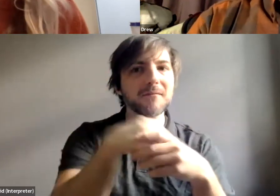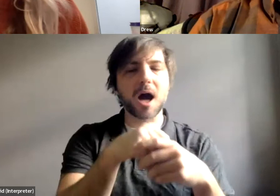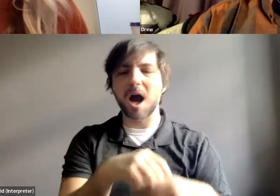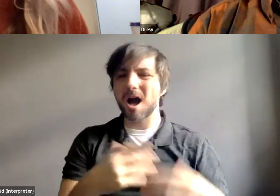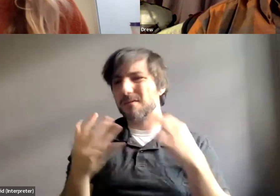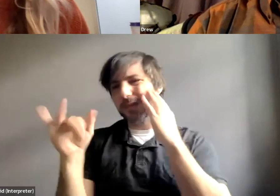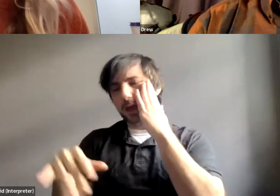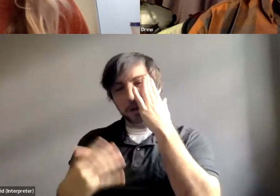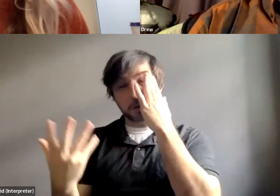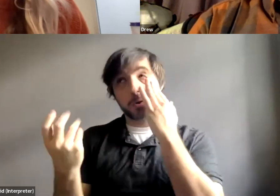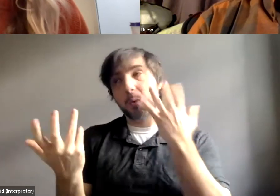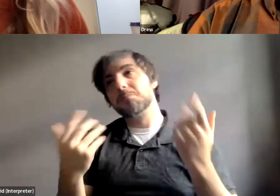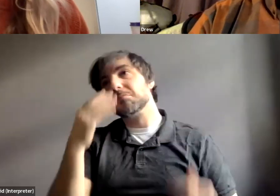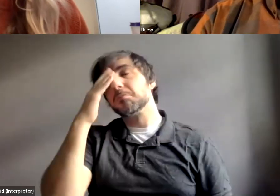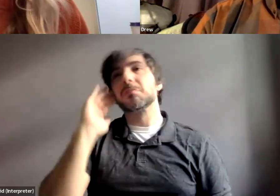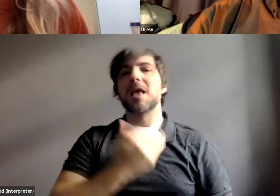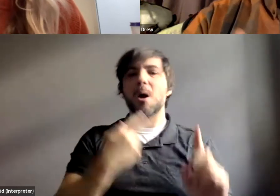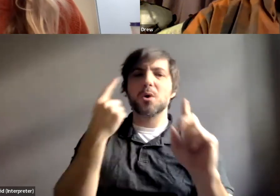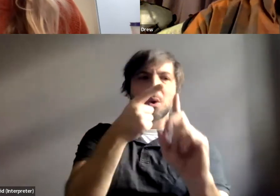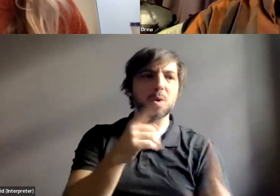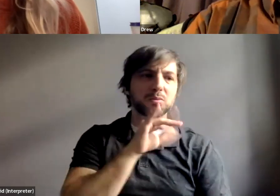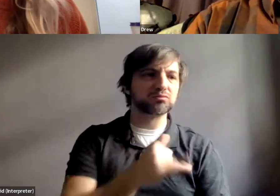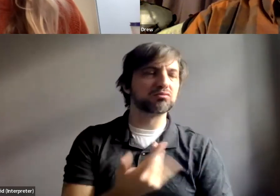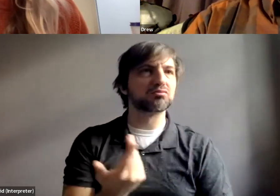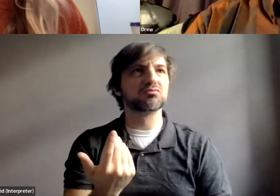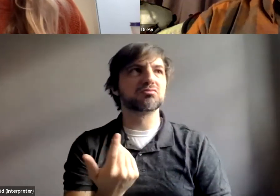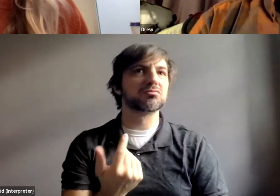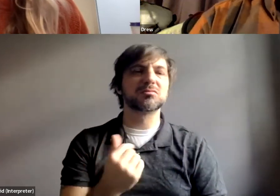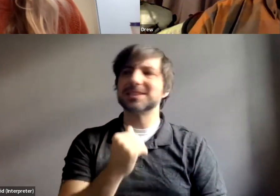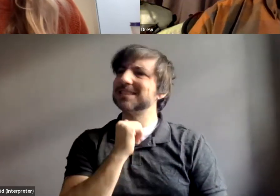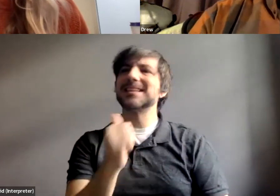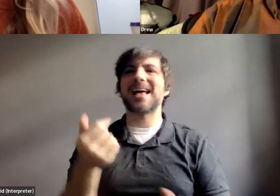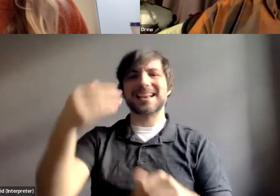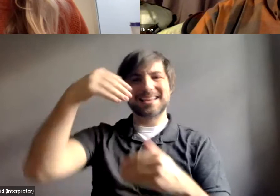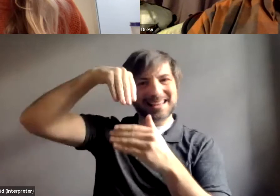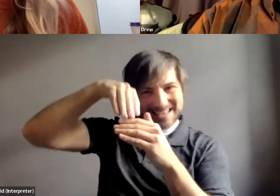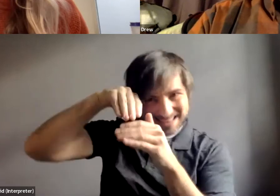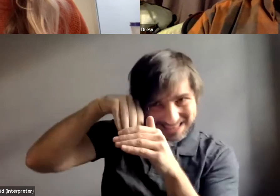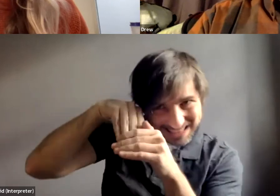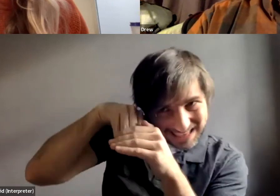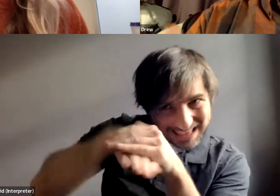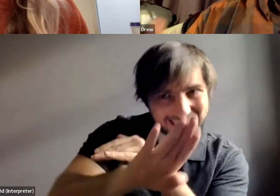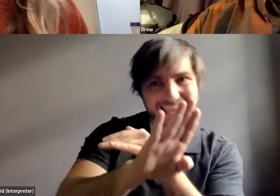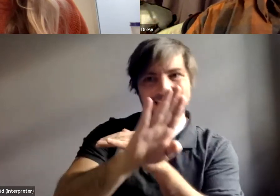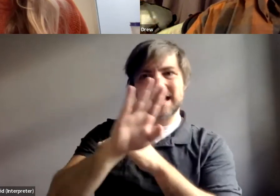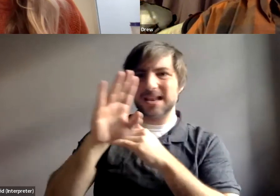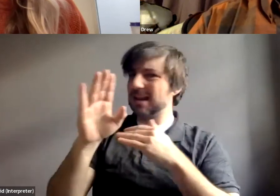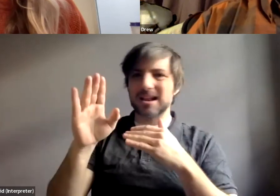is not necessarily getting us into the rink. It's helping the visually impaired